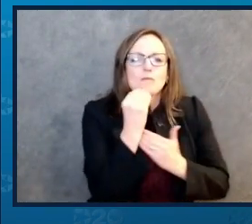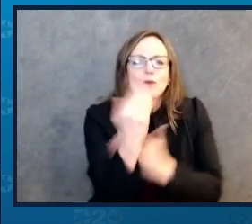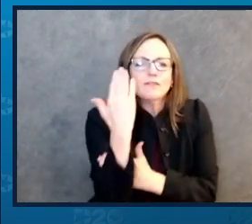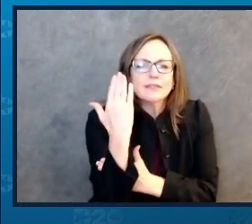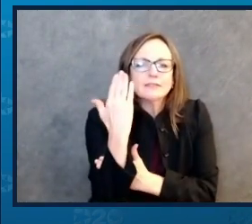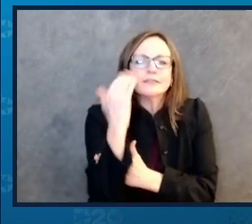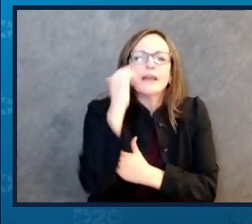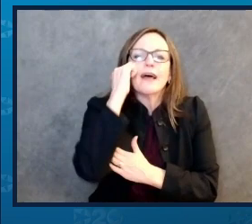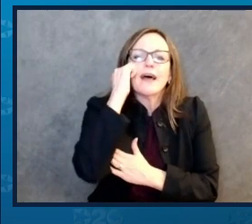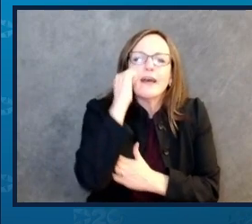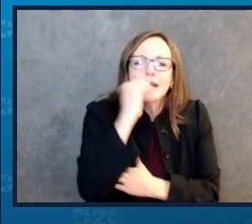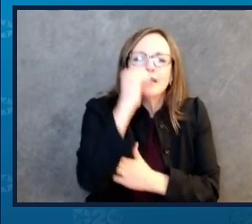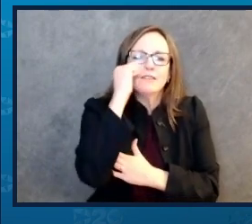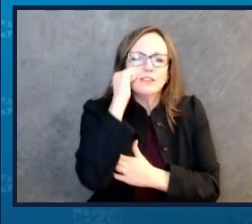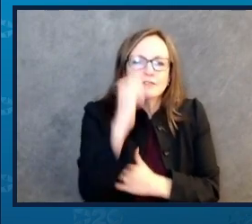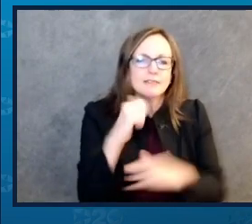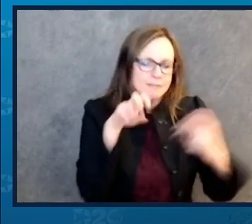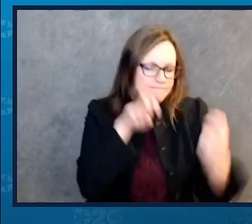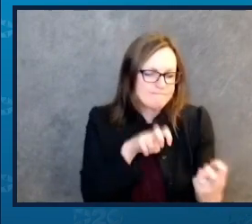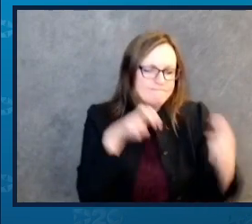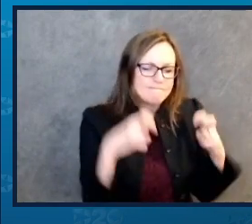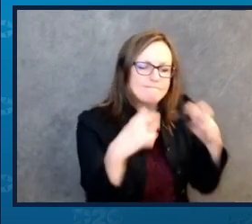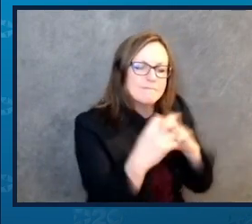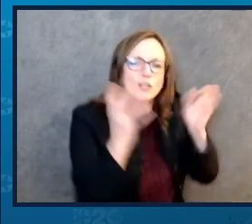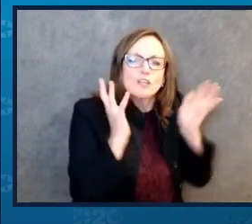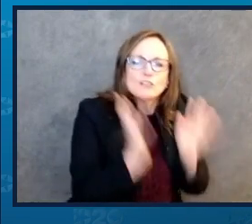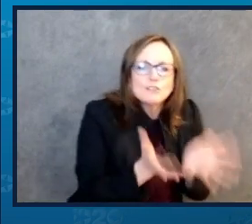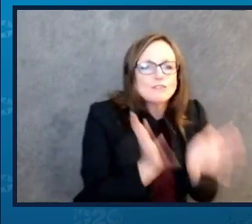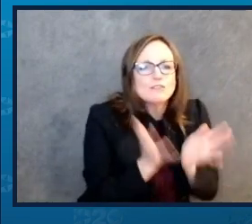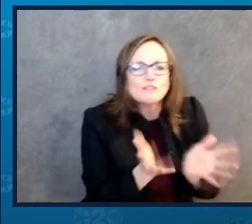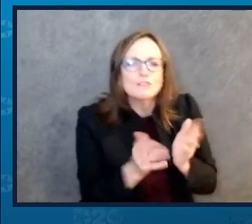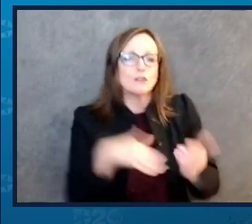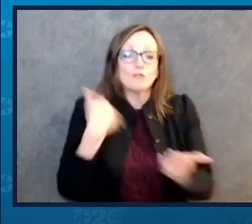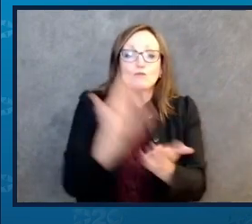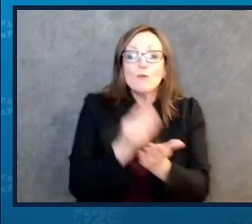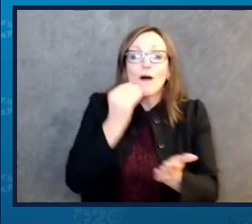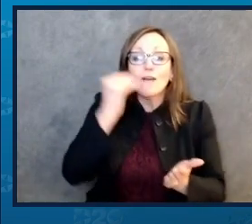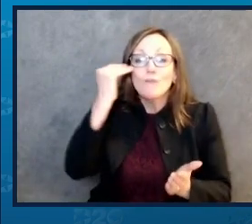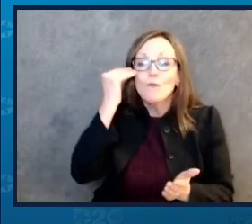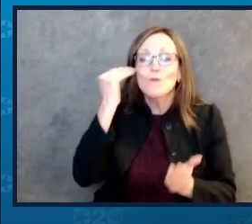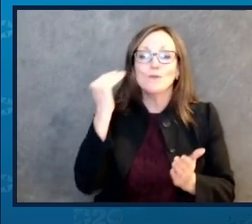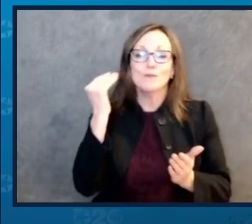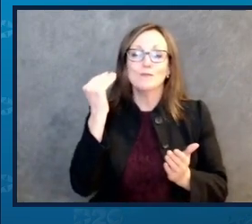WITH THINK SOUND OF HIS VOICE READING BEDTIME STORIES.